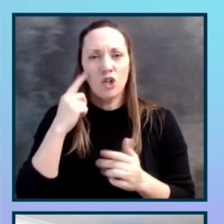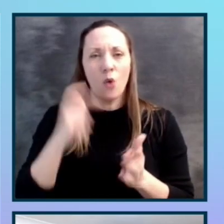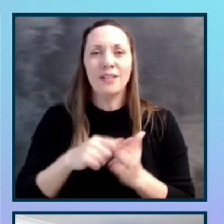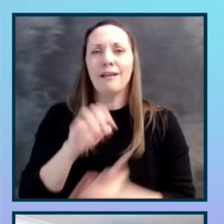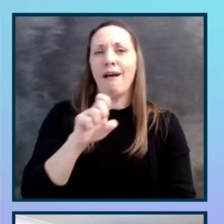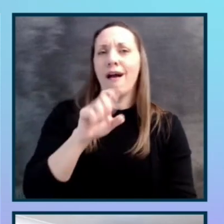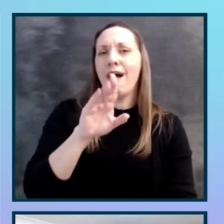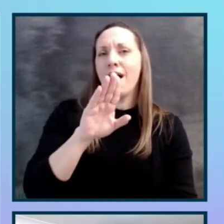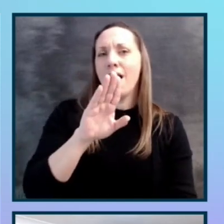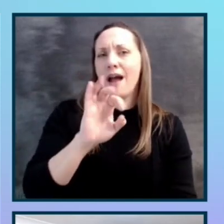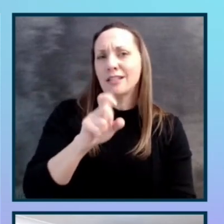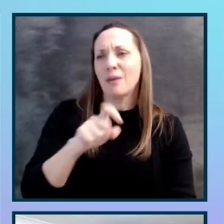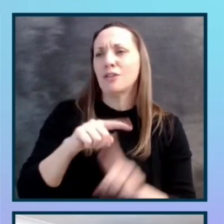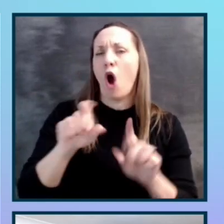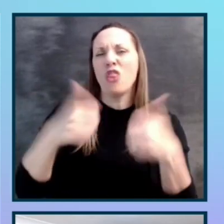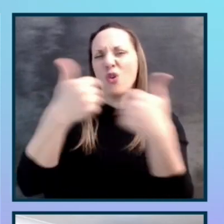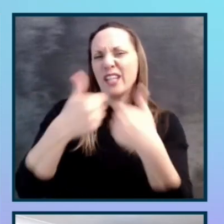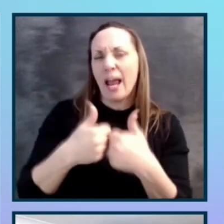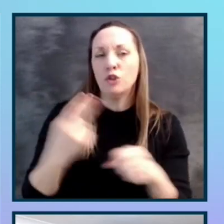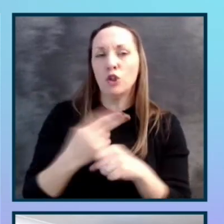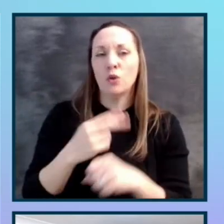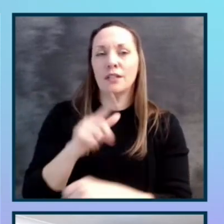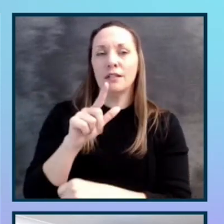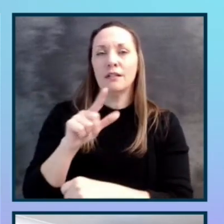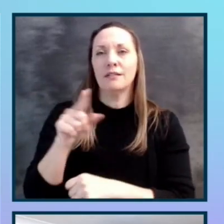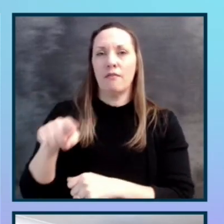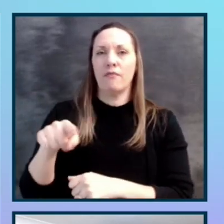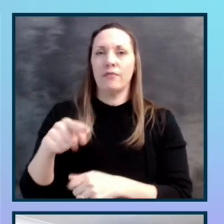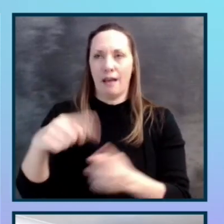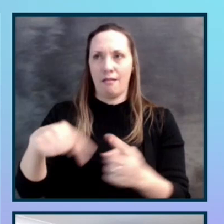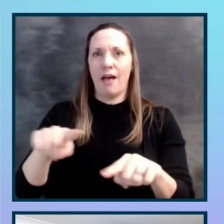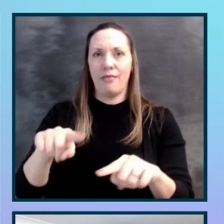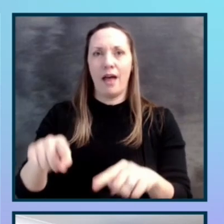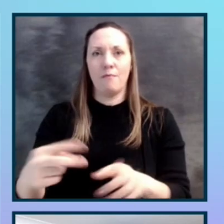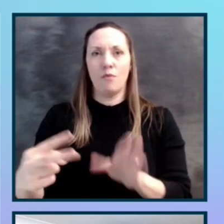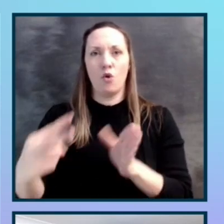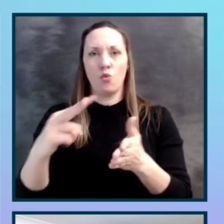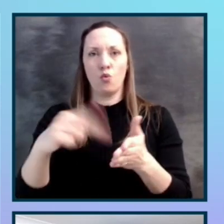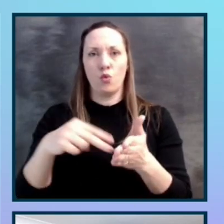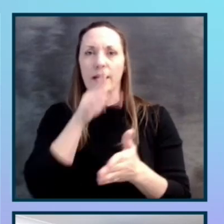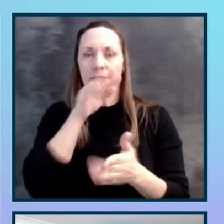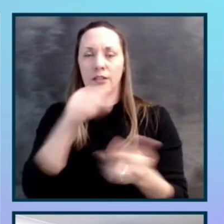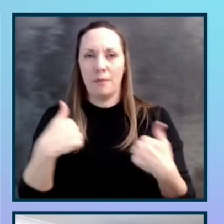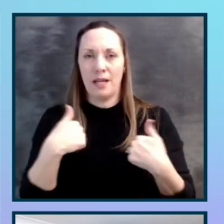you know, titles uses let games read to me. And the is a platform feature that allows you to pass